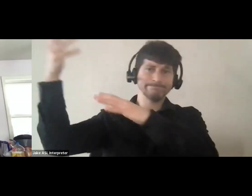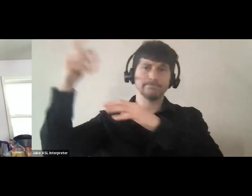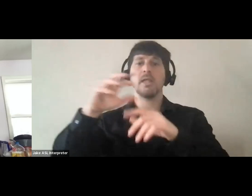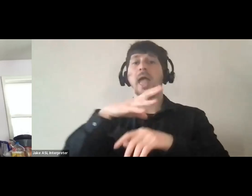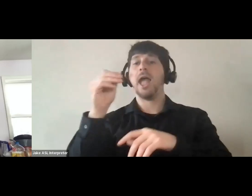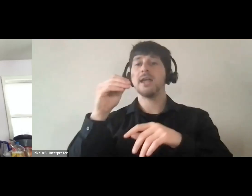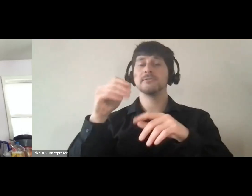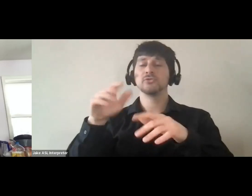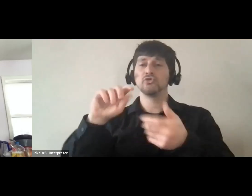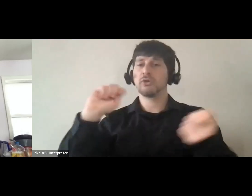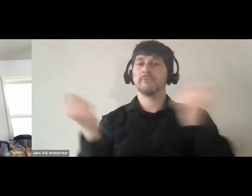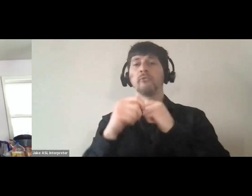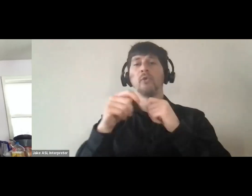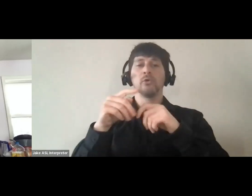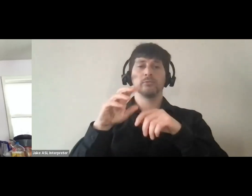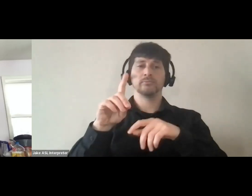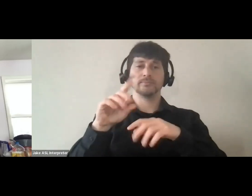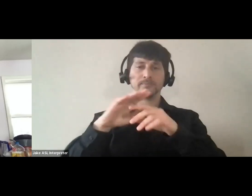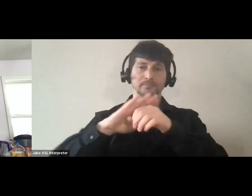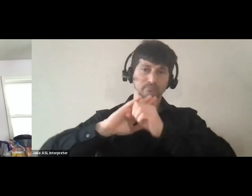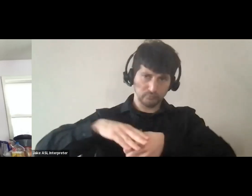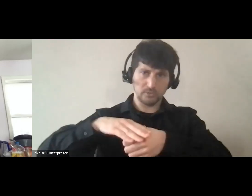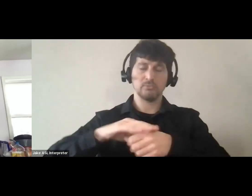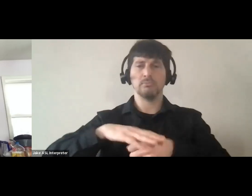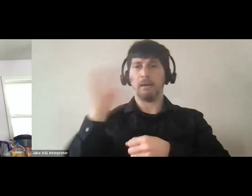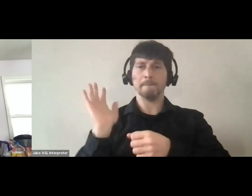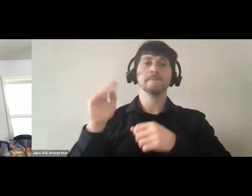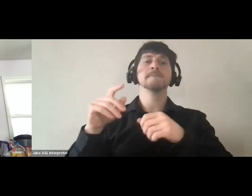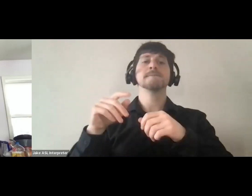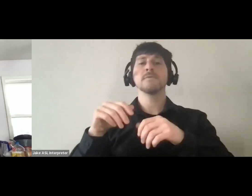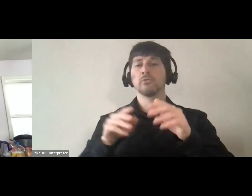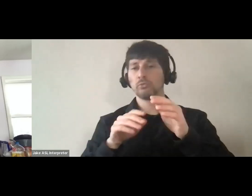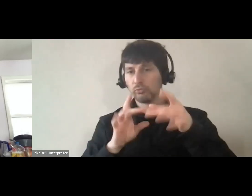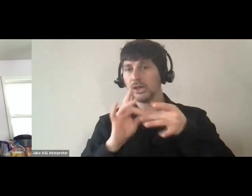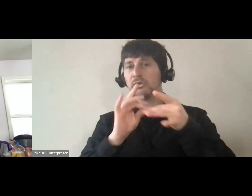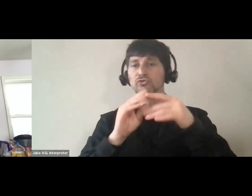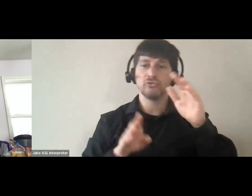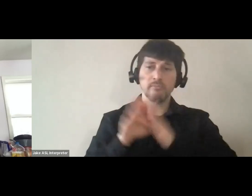Language cans be used to disrupt, dismantle and transform oppression.